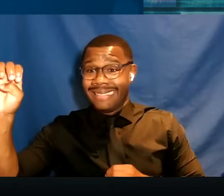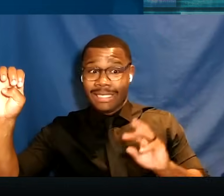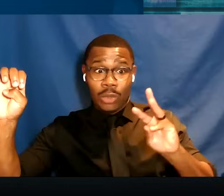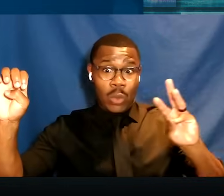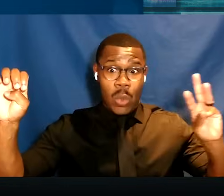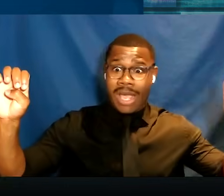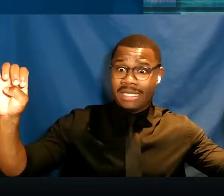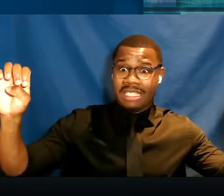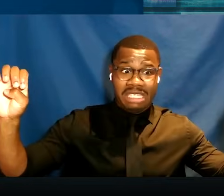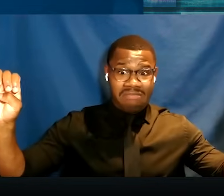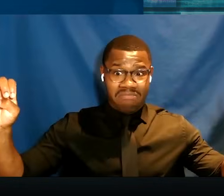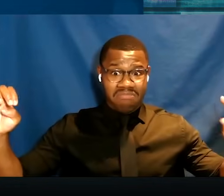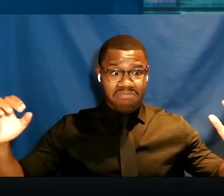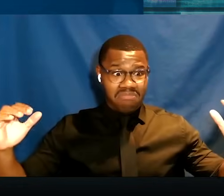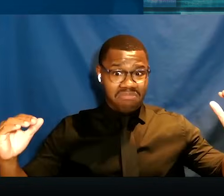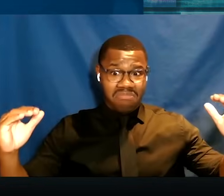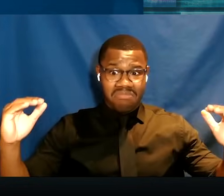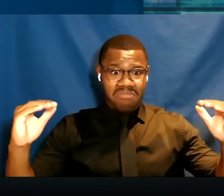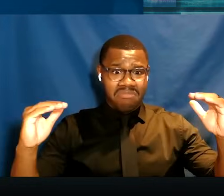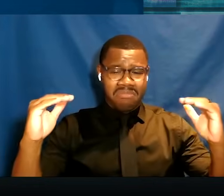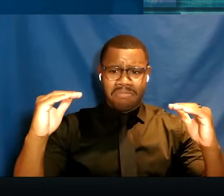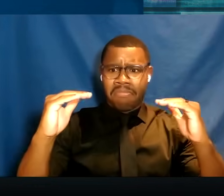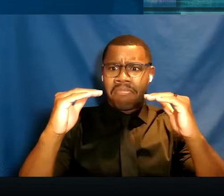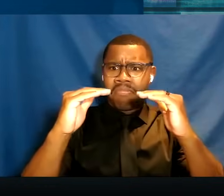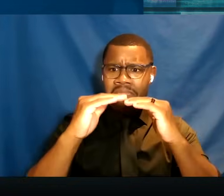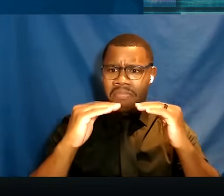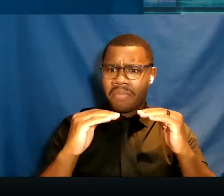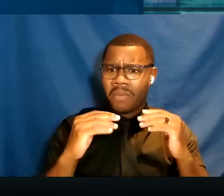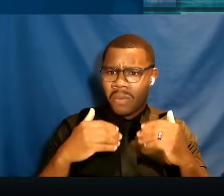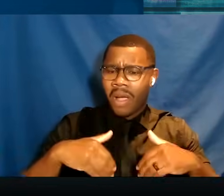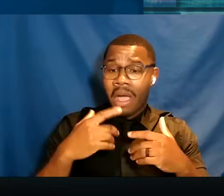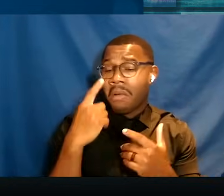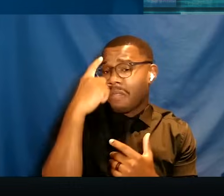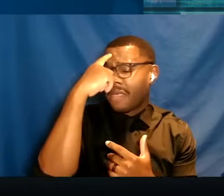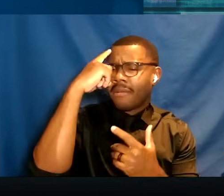It just seemed like a fantasy to believe that that could happen.